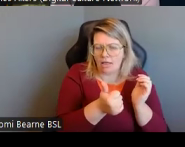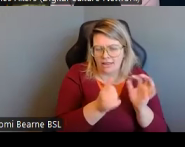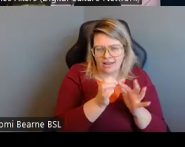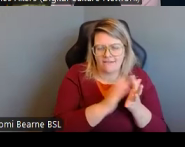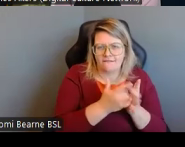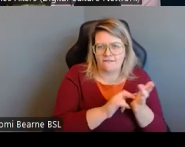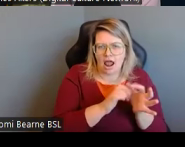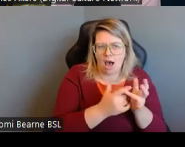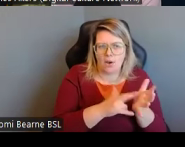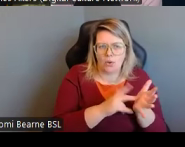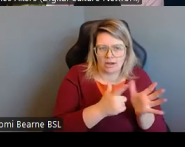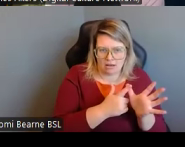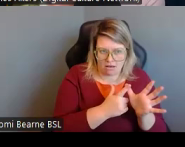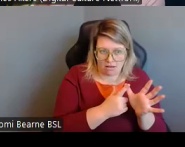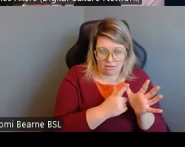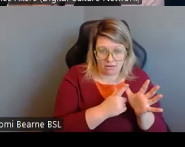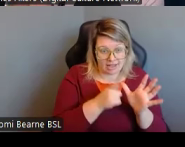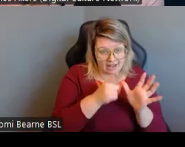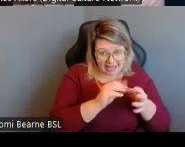He's built this in Canva, but it's to understand